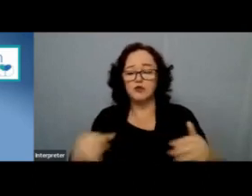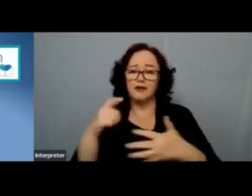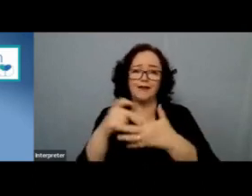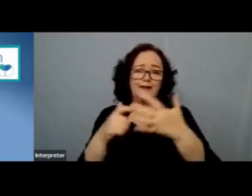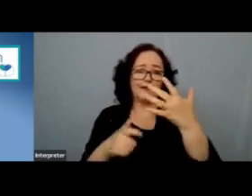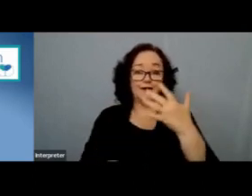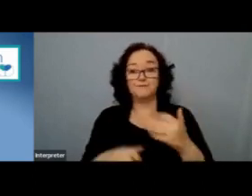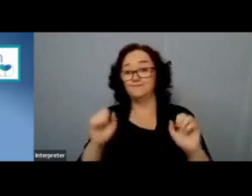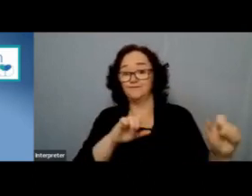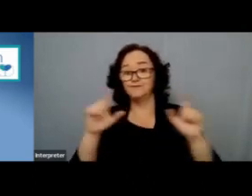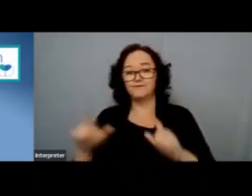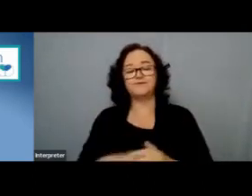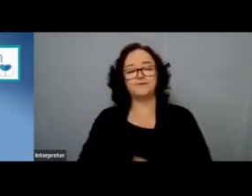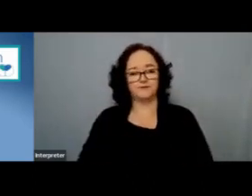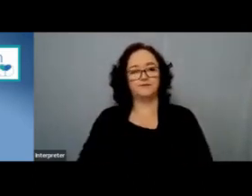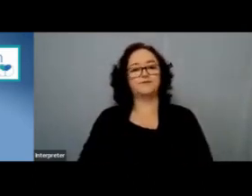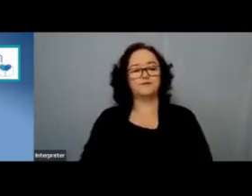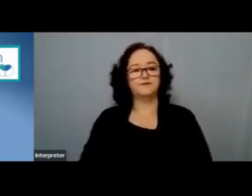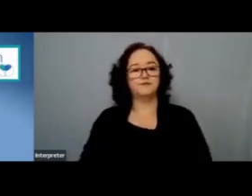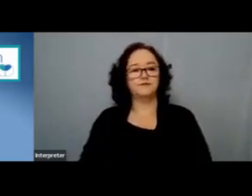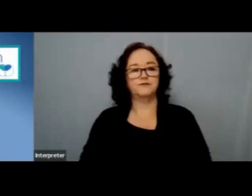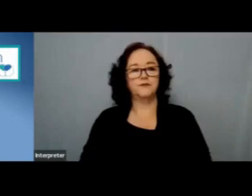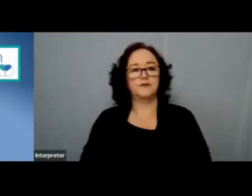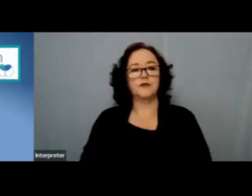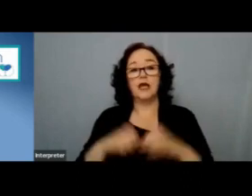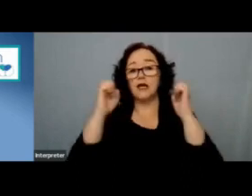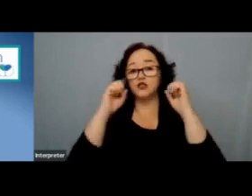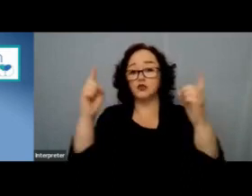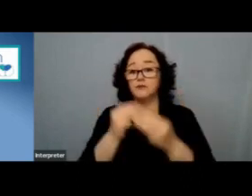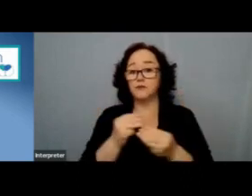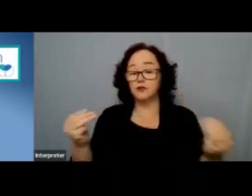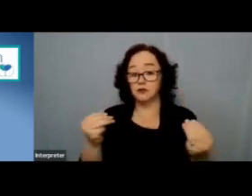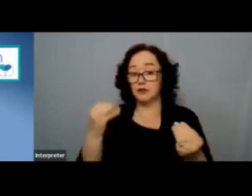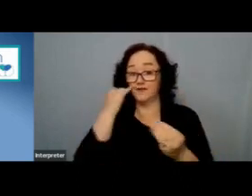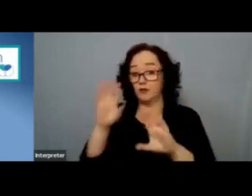slide. So educational materials, when they're provided should be written at the lowest grade